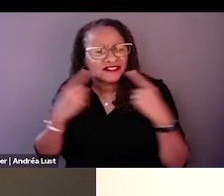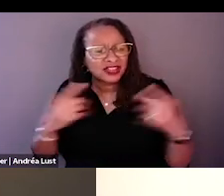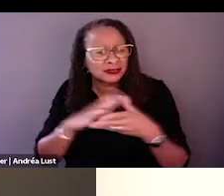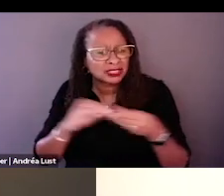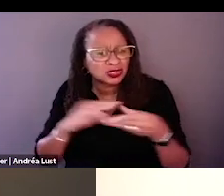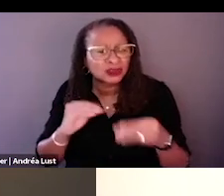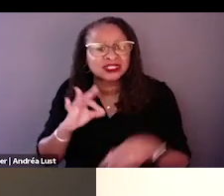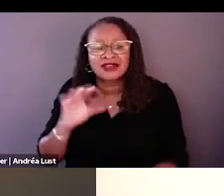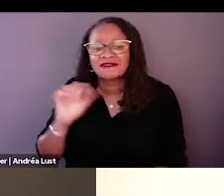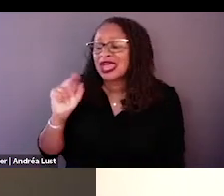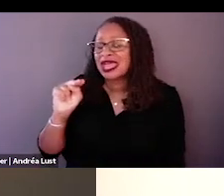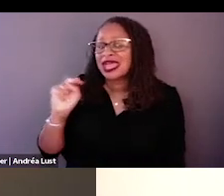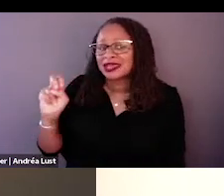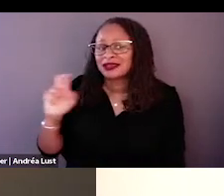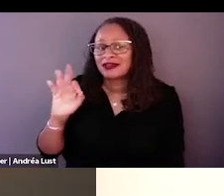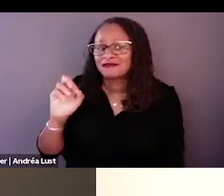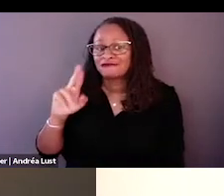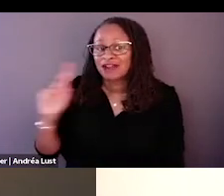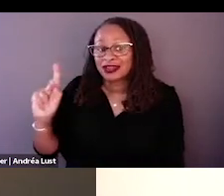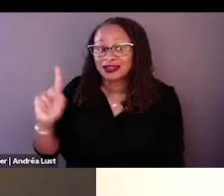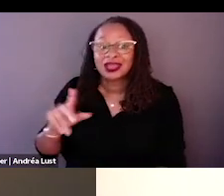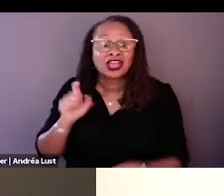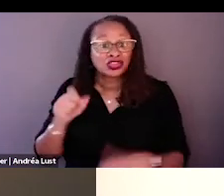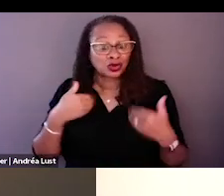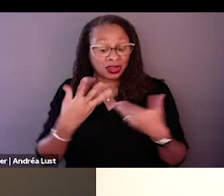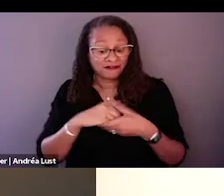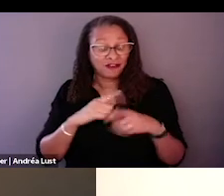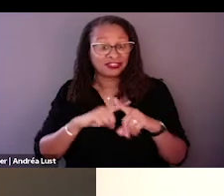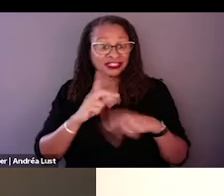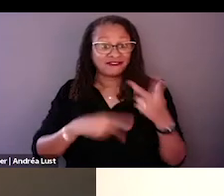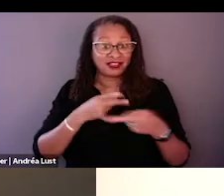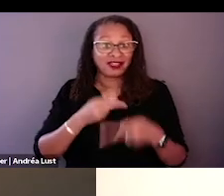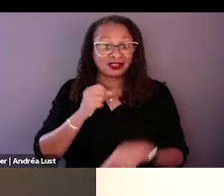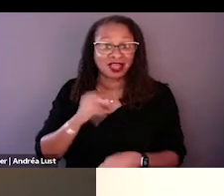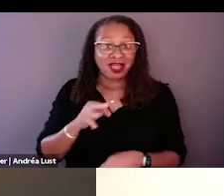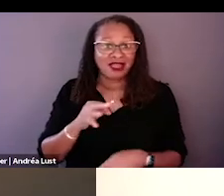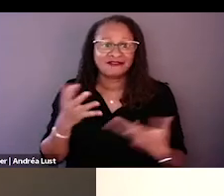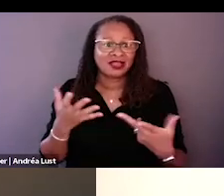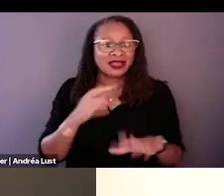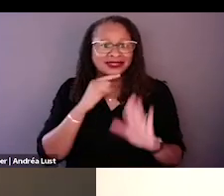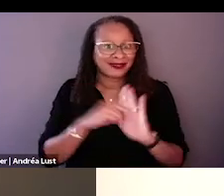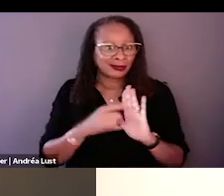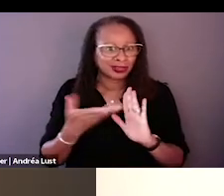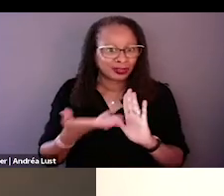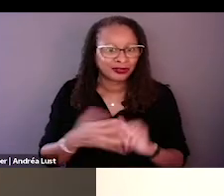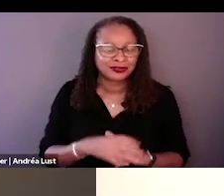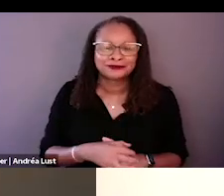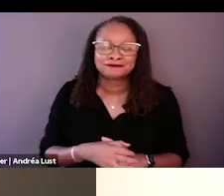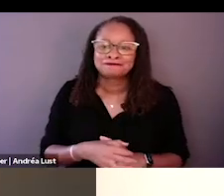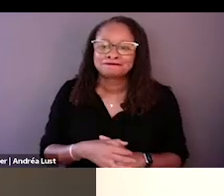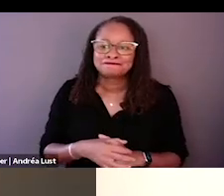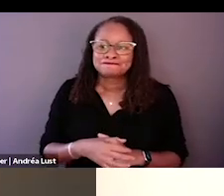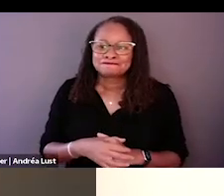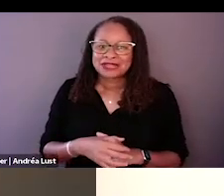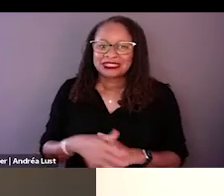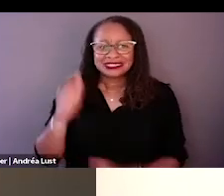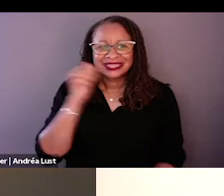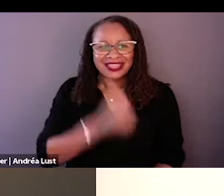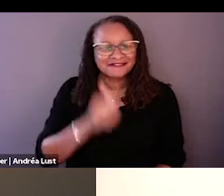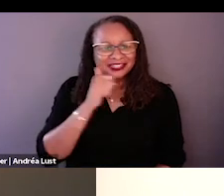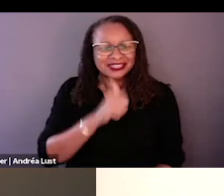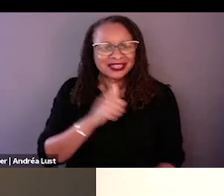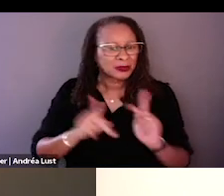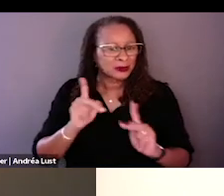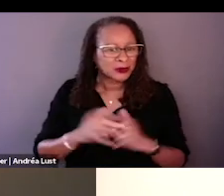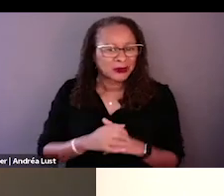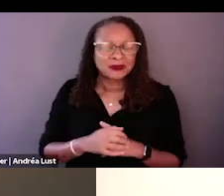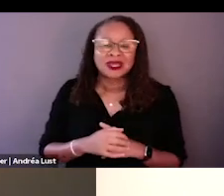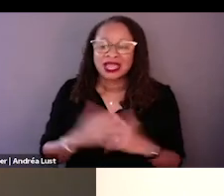a kind of -- pay our respect or create a memorial to every person visible in the film to make their